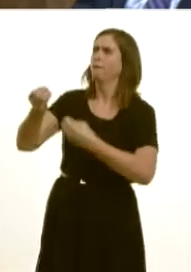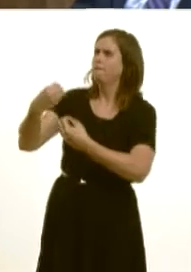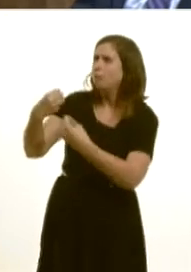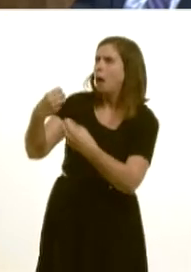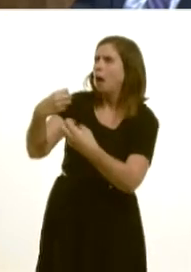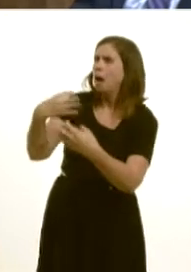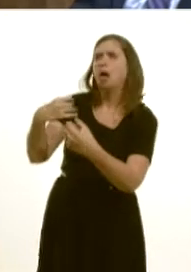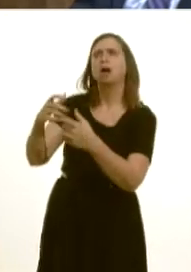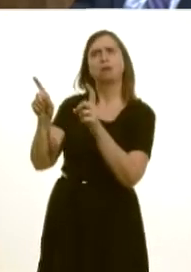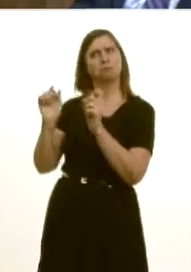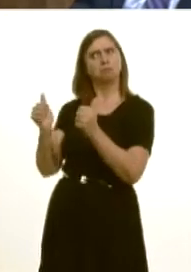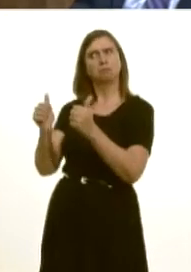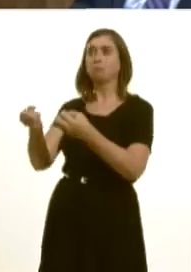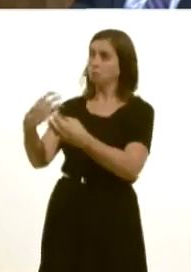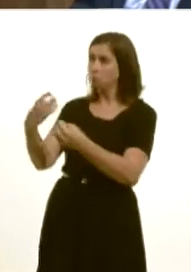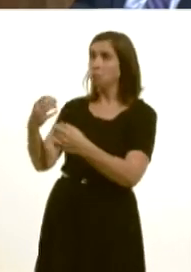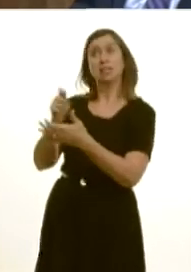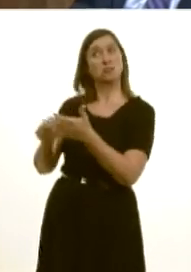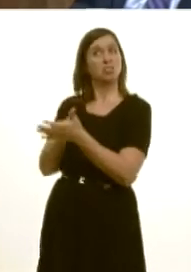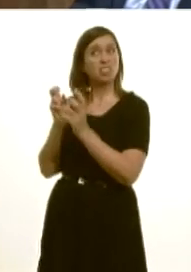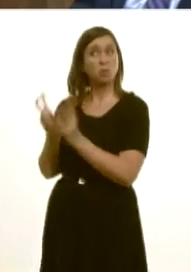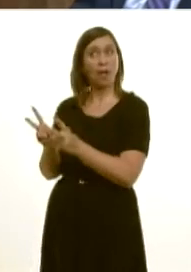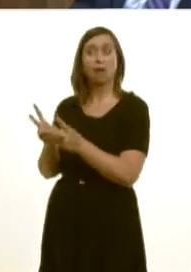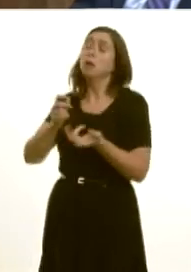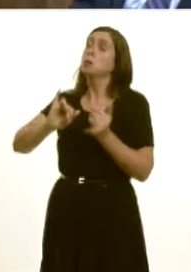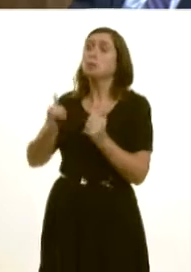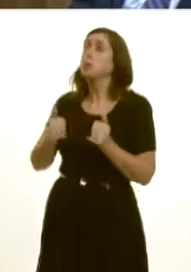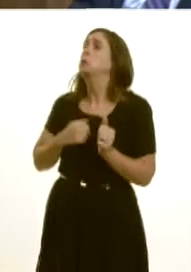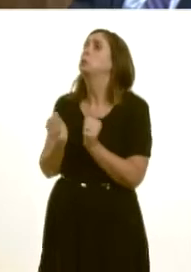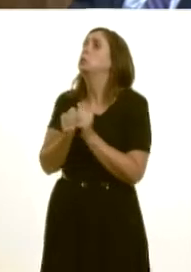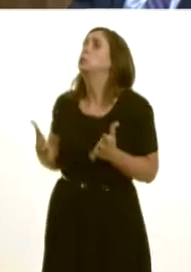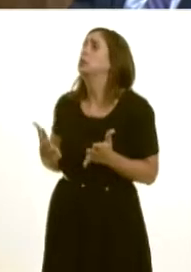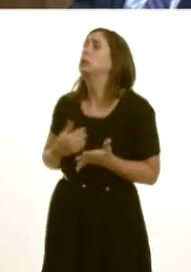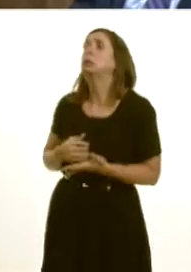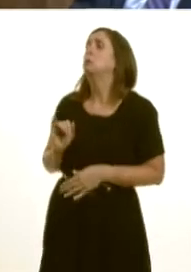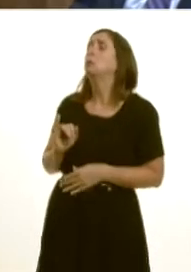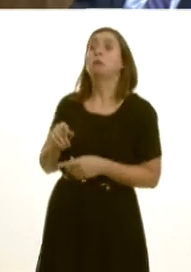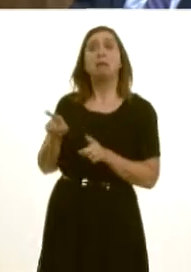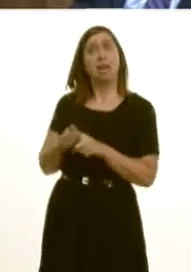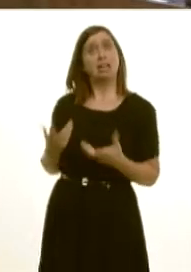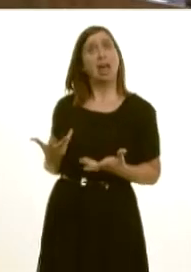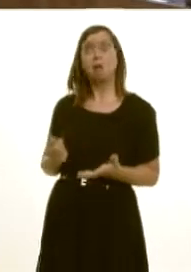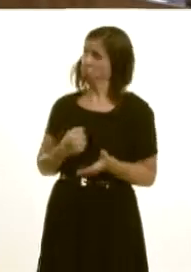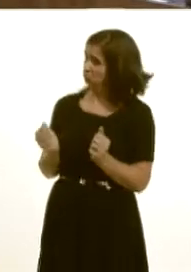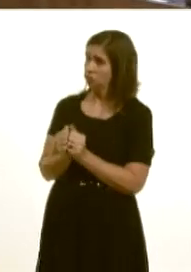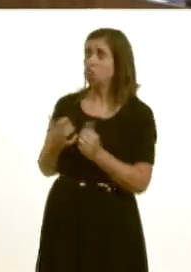in Wales, and there will be issues from time to time on which we do not agree with it, this being one of those situations. Andrew R.T. Davies: First Minister, I think